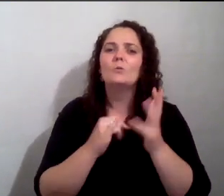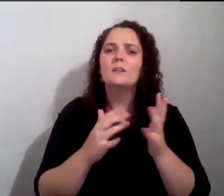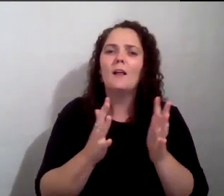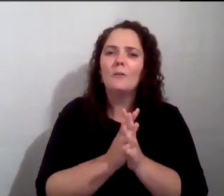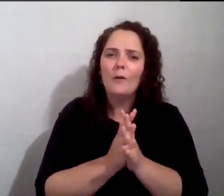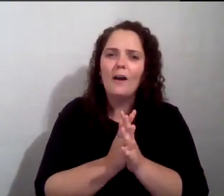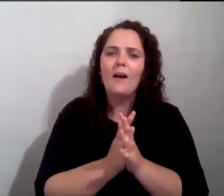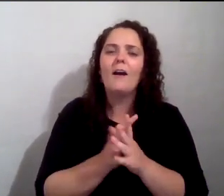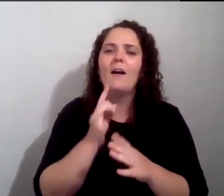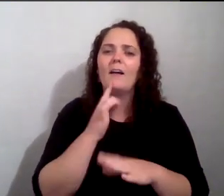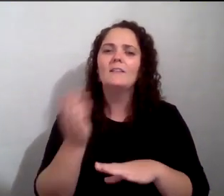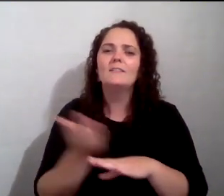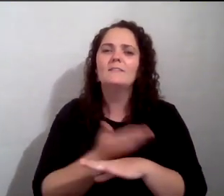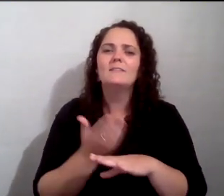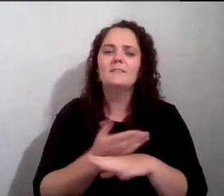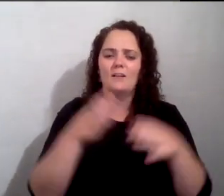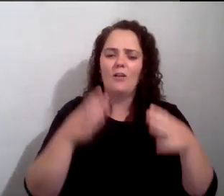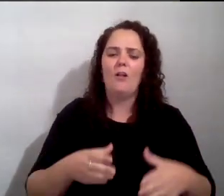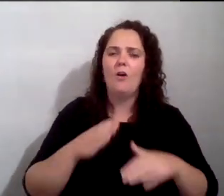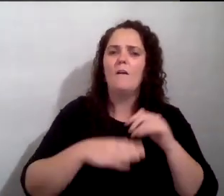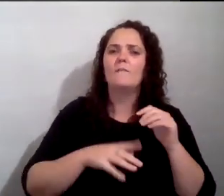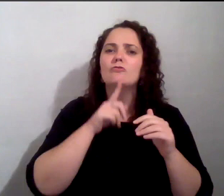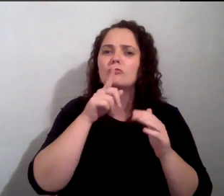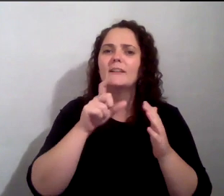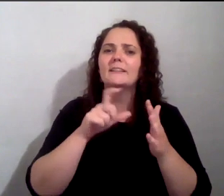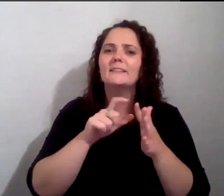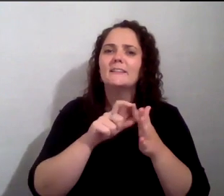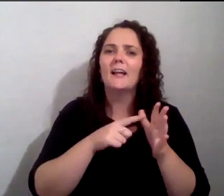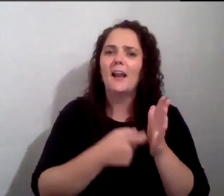logging of the red cedar and that wonderful